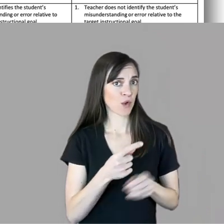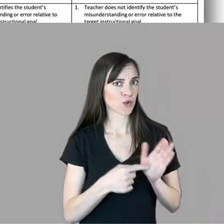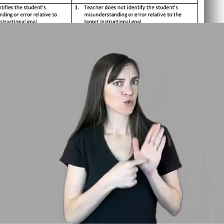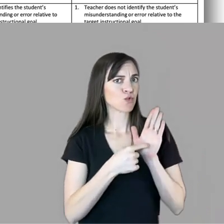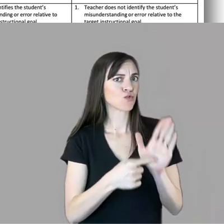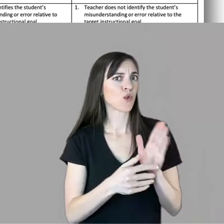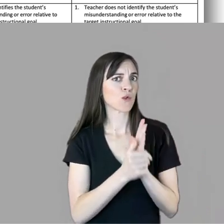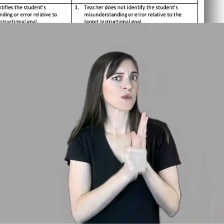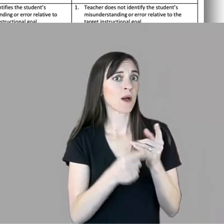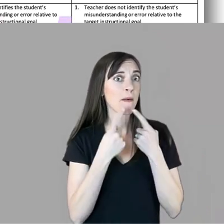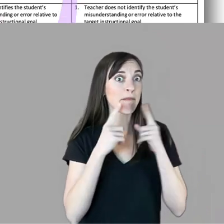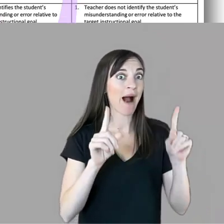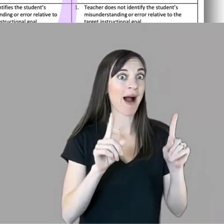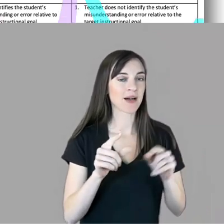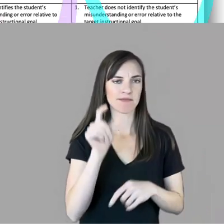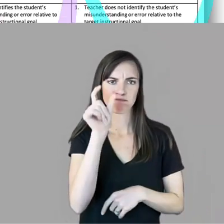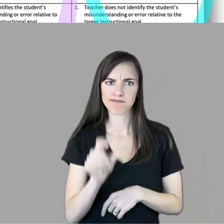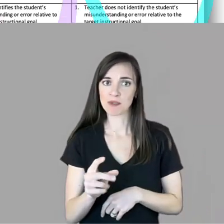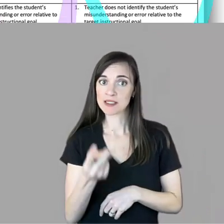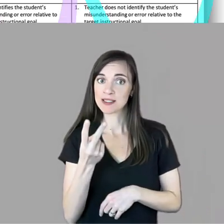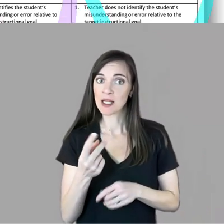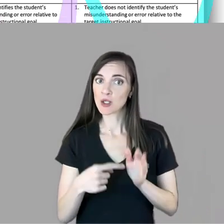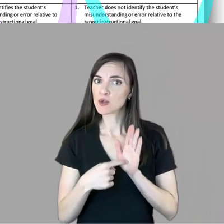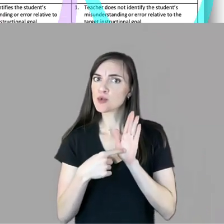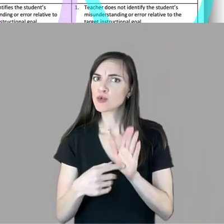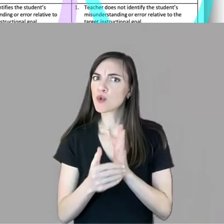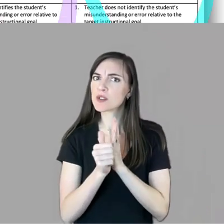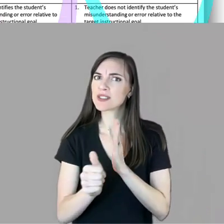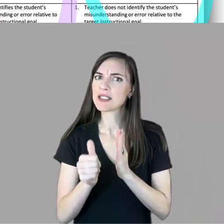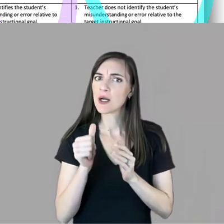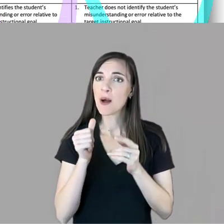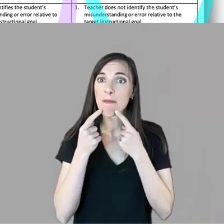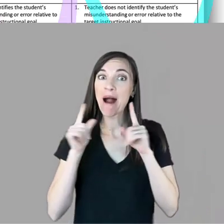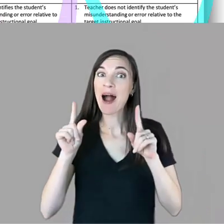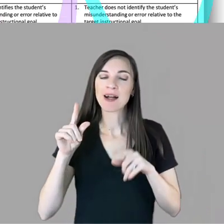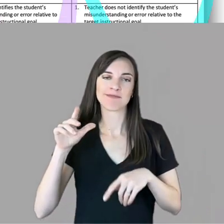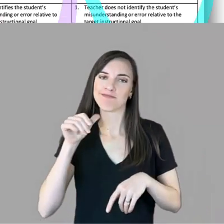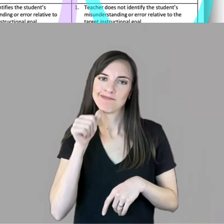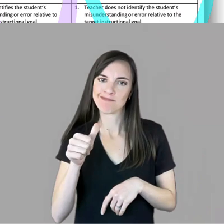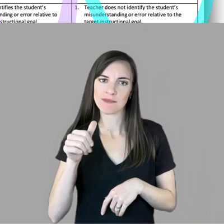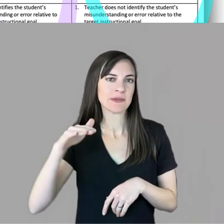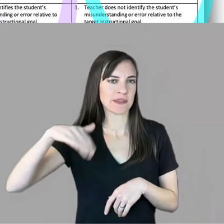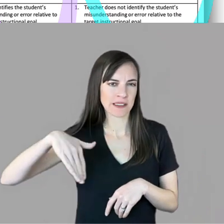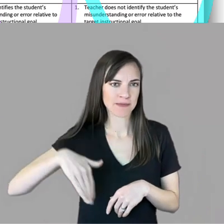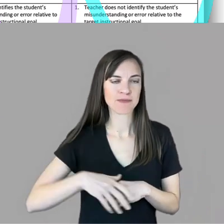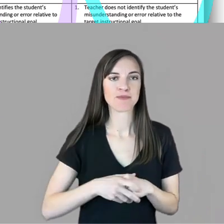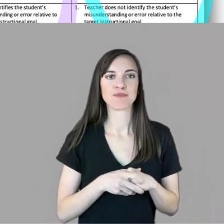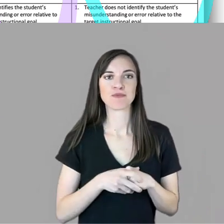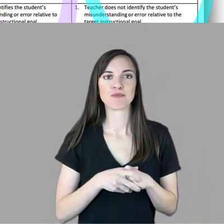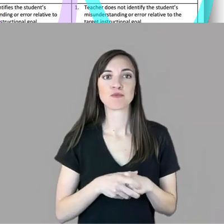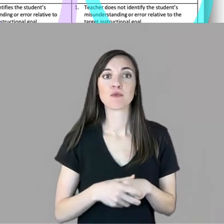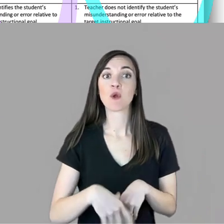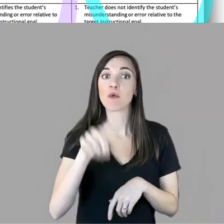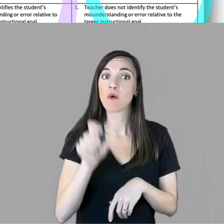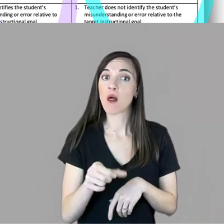The first is the accomplished use and the second is the ineffective use. When looking at the ineffective use column,